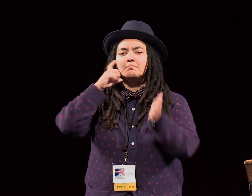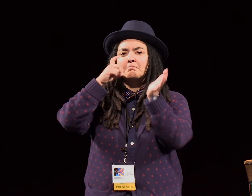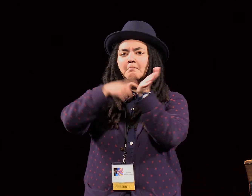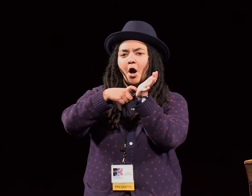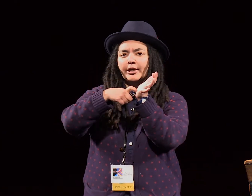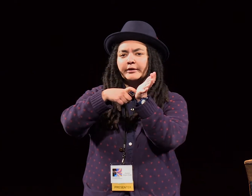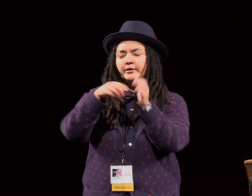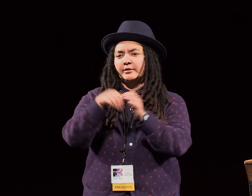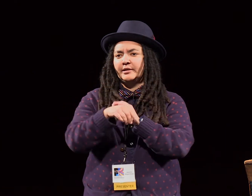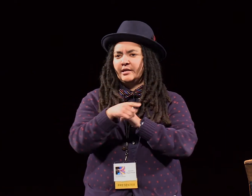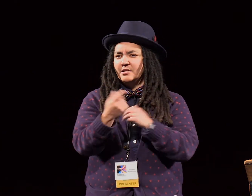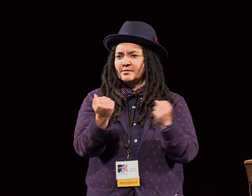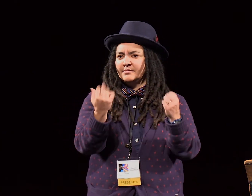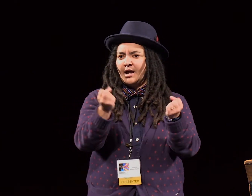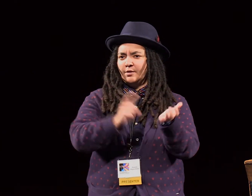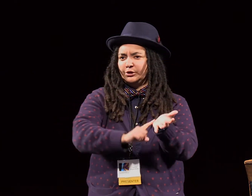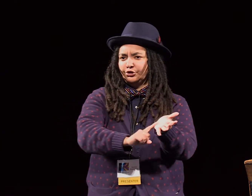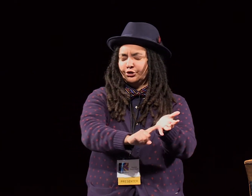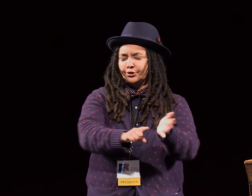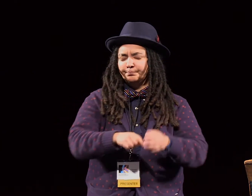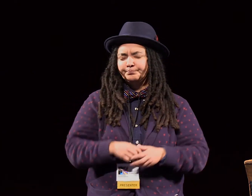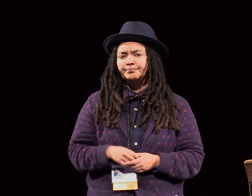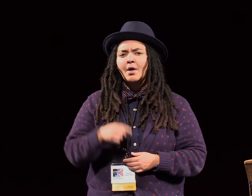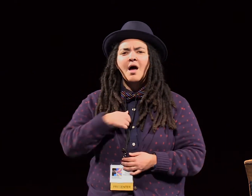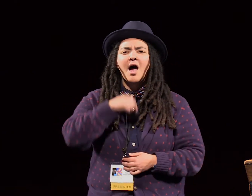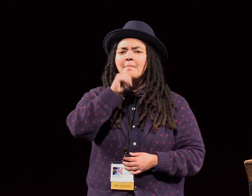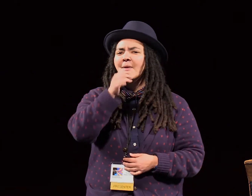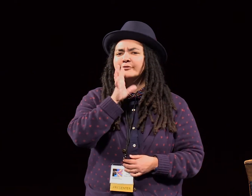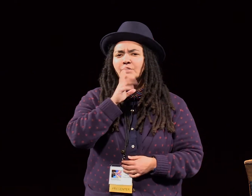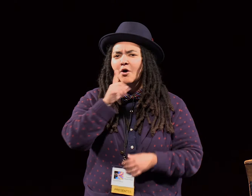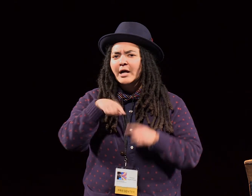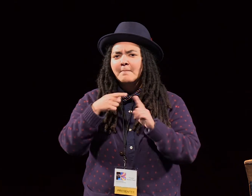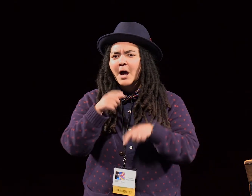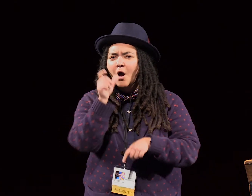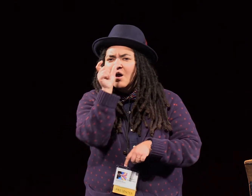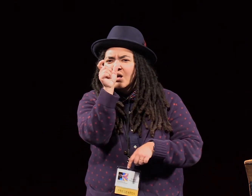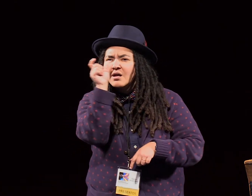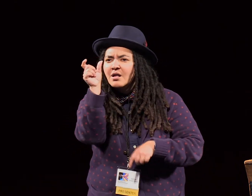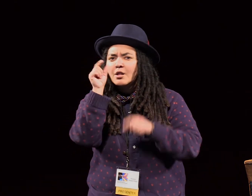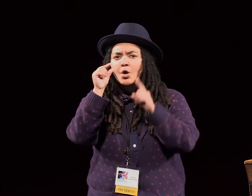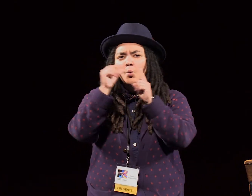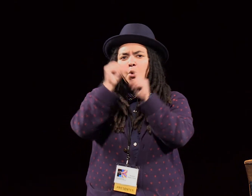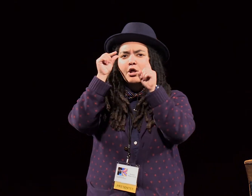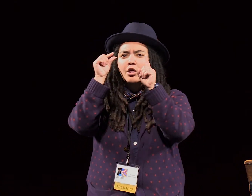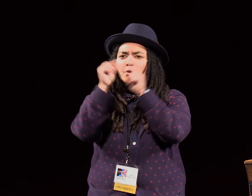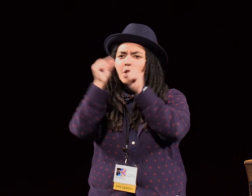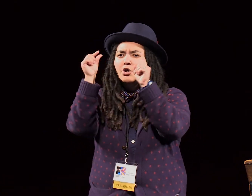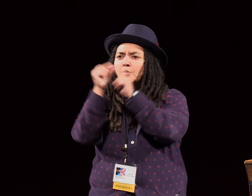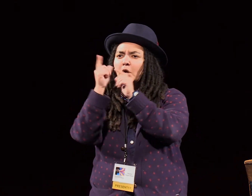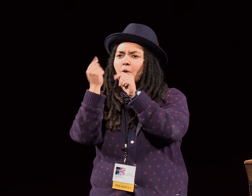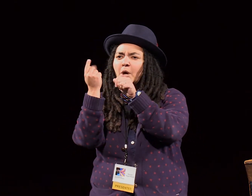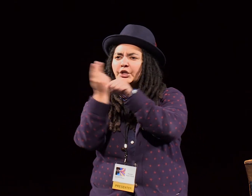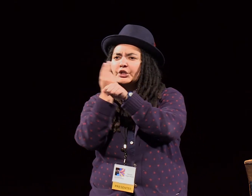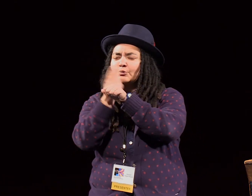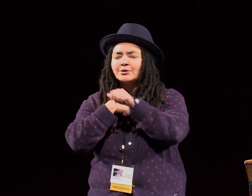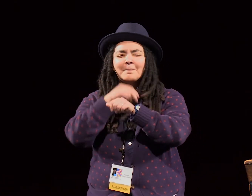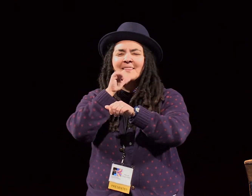there's gender markings in language. Now, I'm not talking about each word on a lexical level.